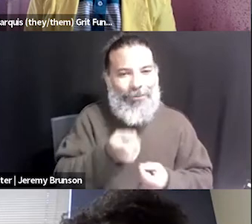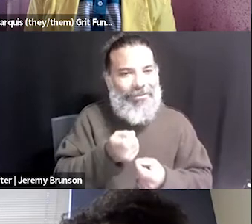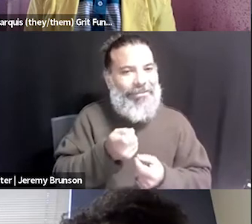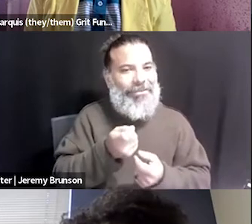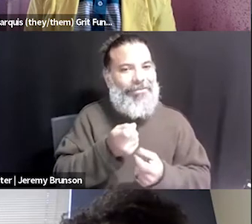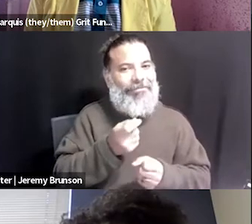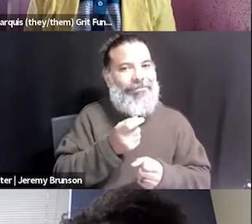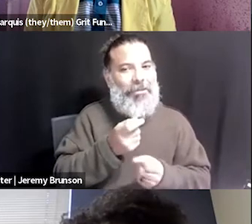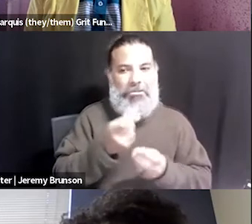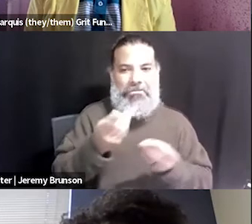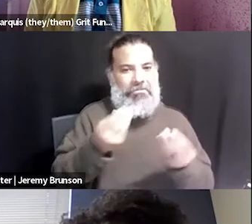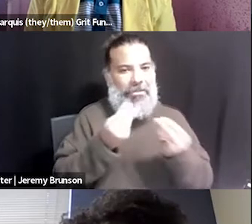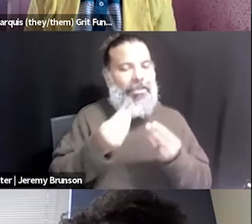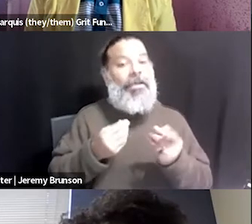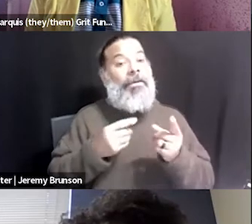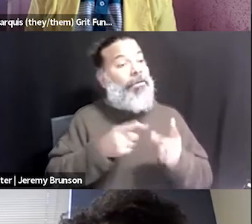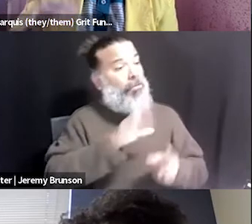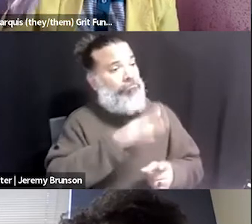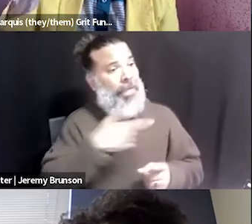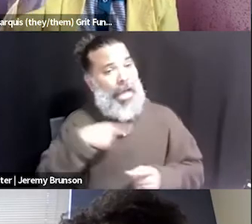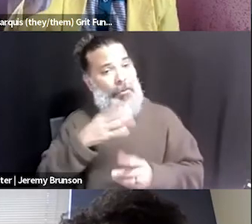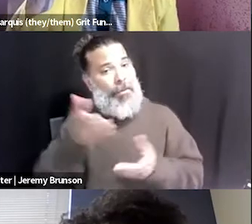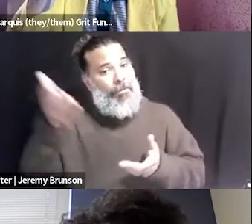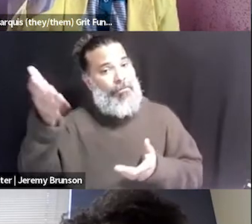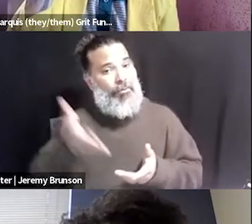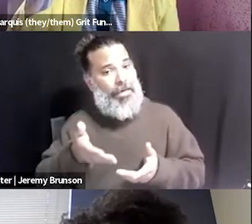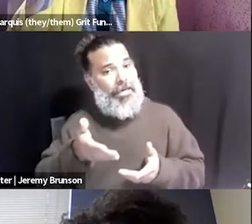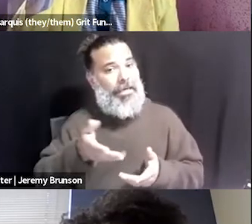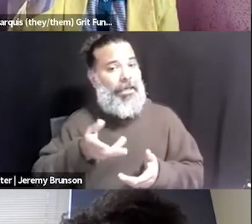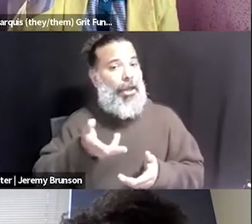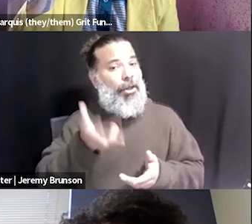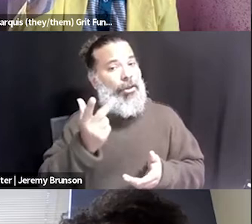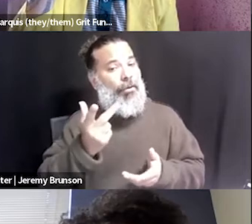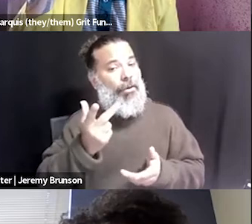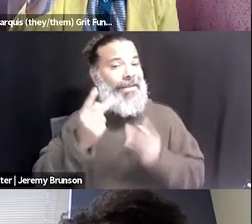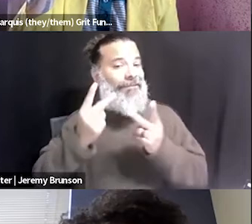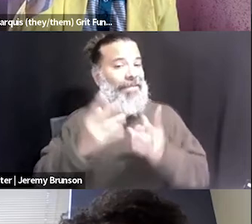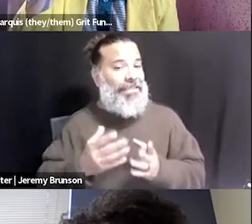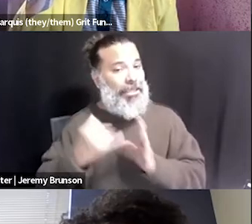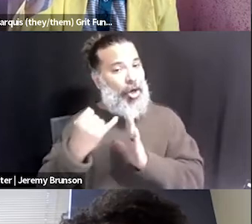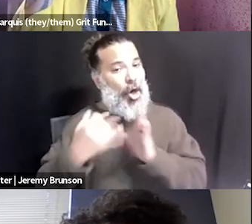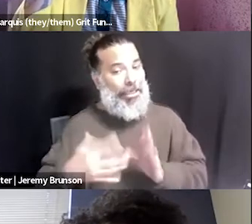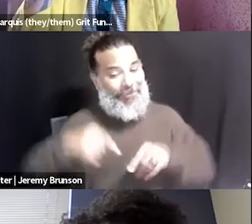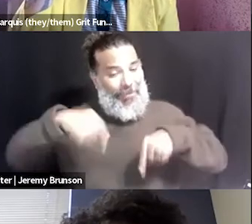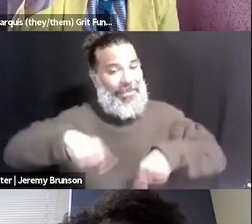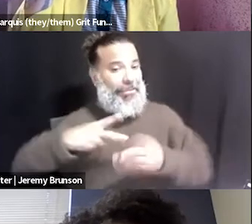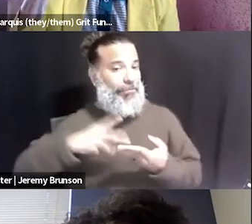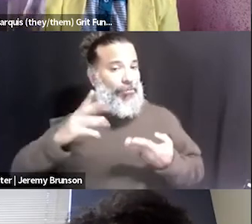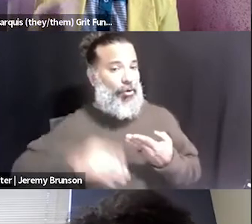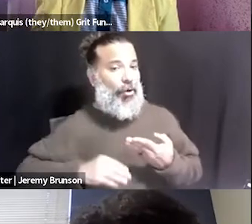If you say I'm bringing in three visiting artists to this program, each one I need to